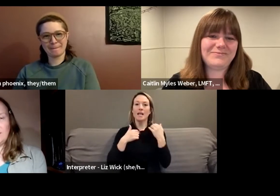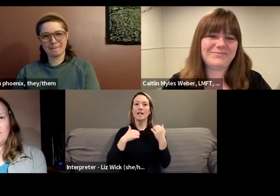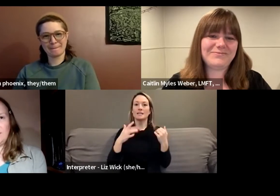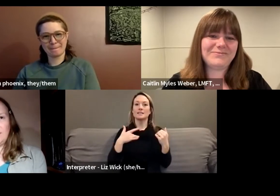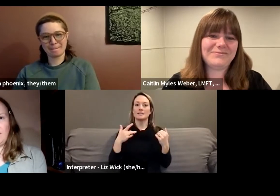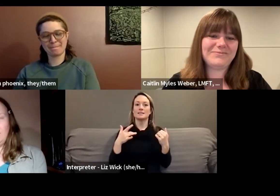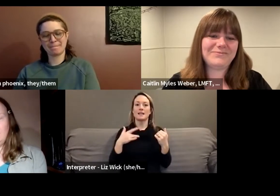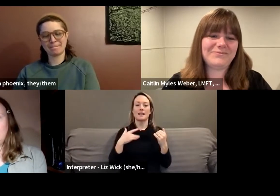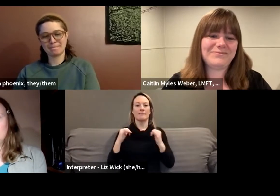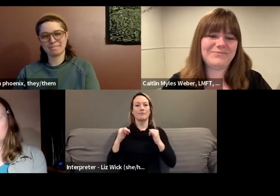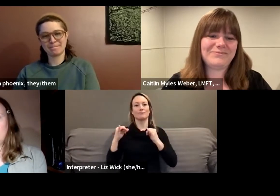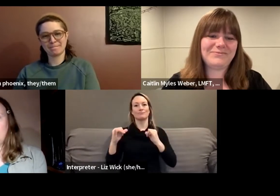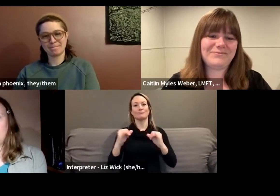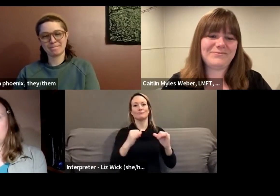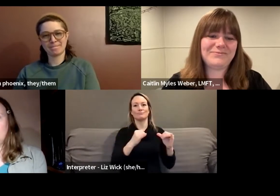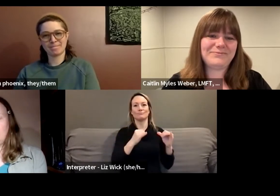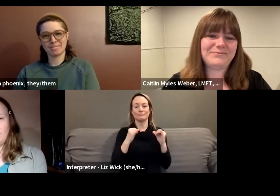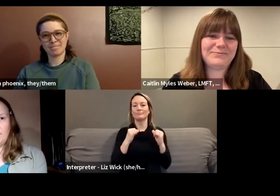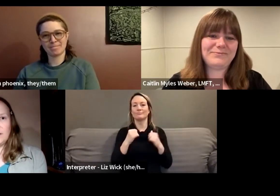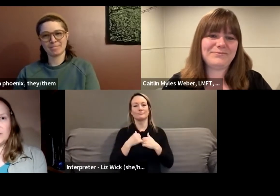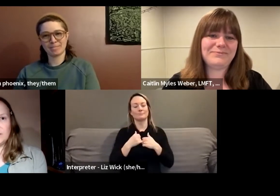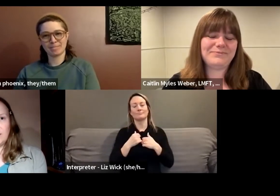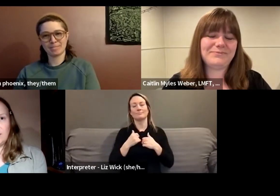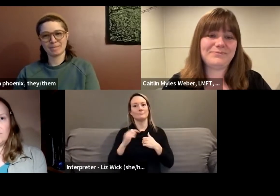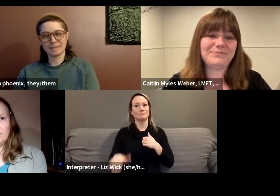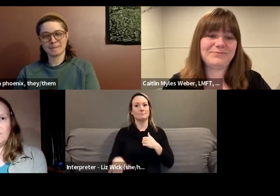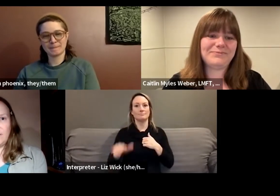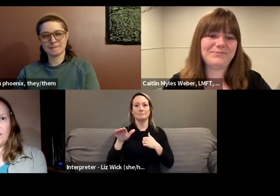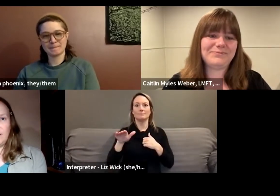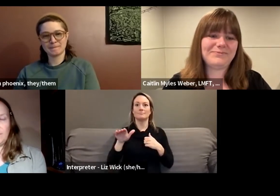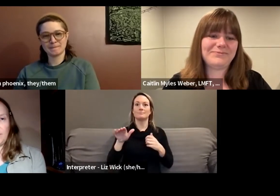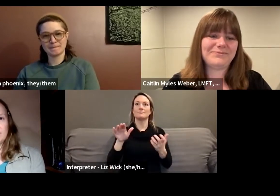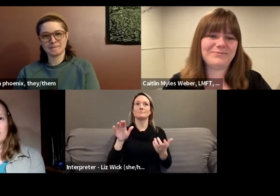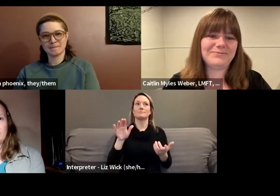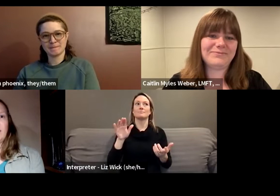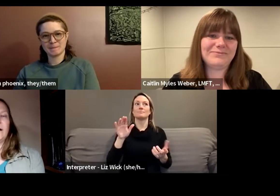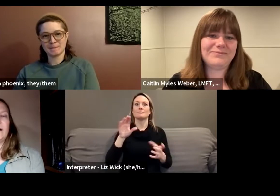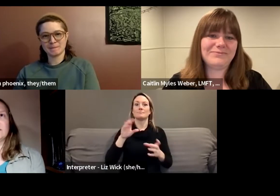I mean I grew up in a very much very oppressive area.